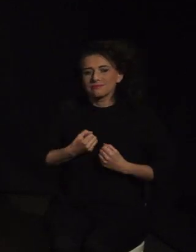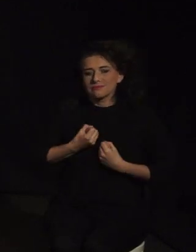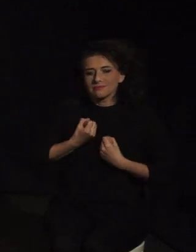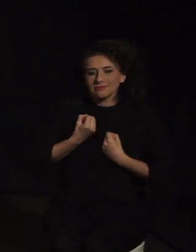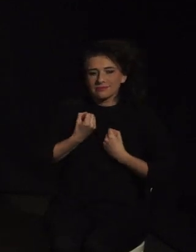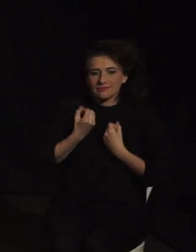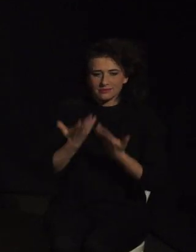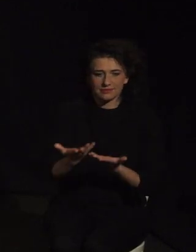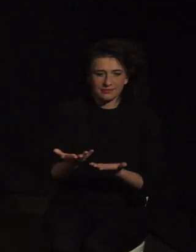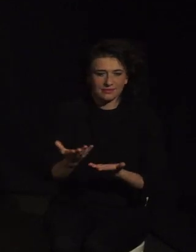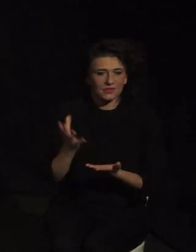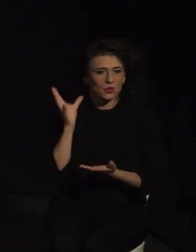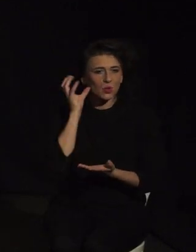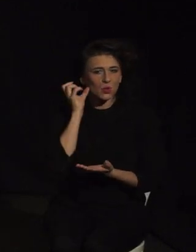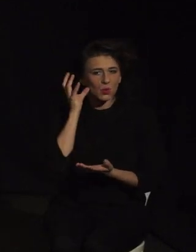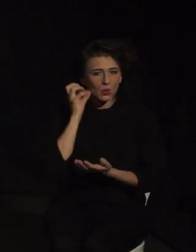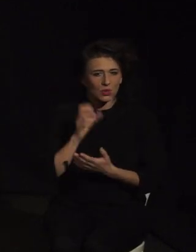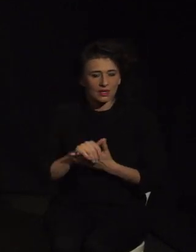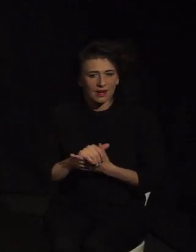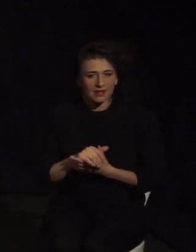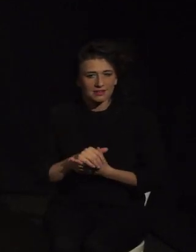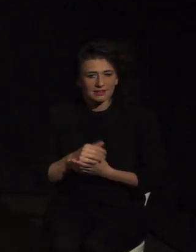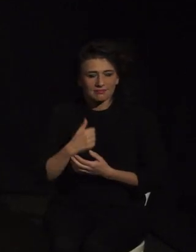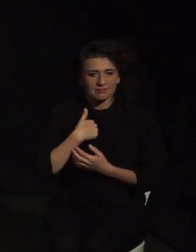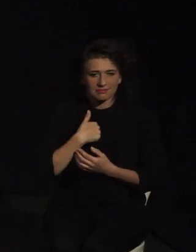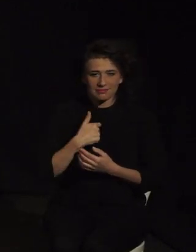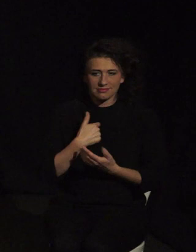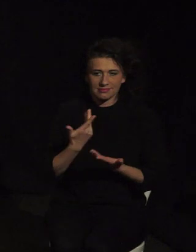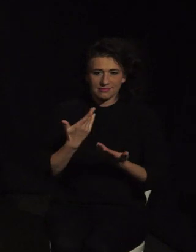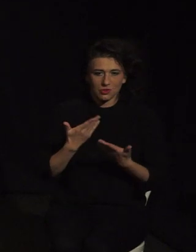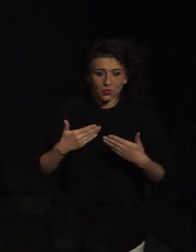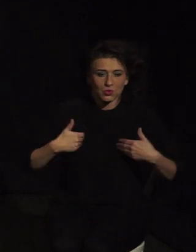towards "zdrowie," which means "health," to the listener.